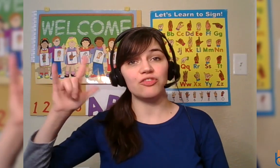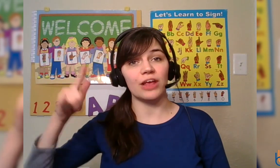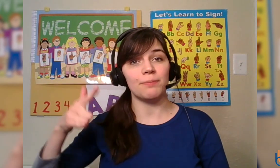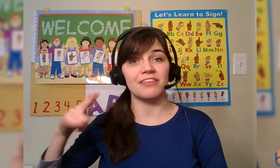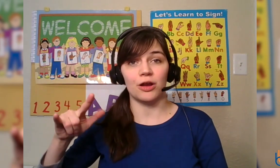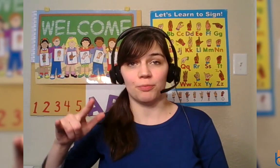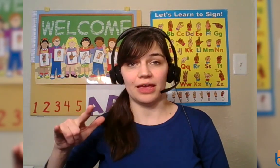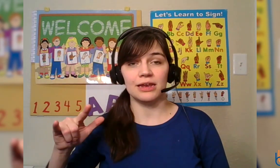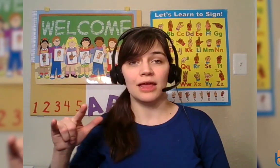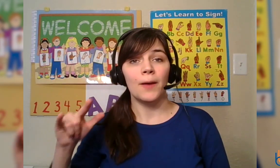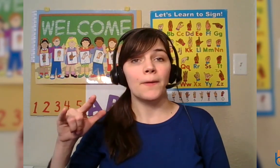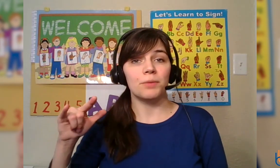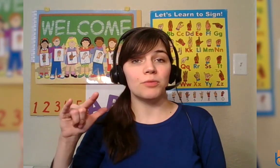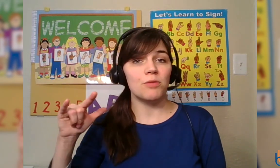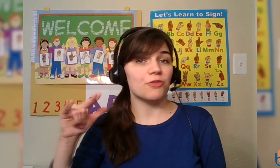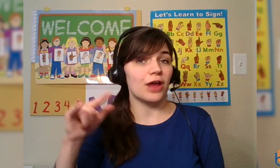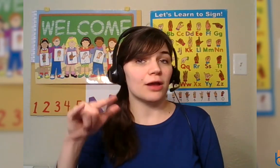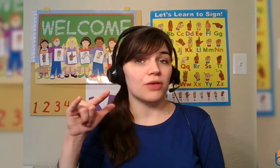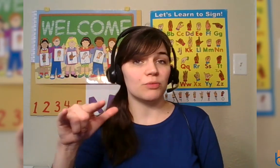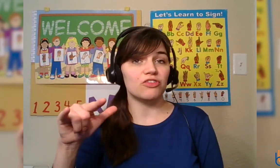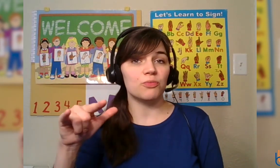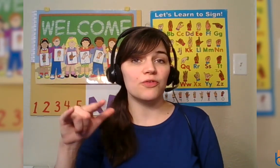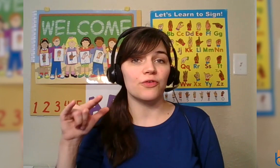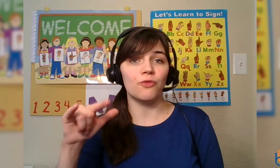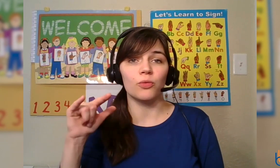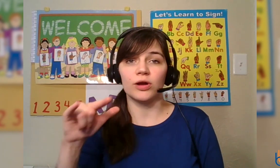shape as airplane, but remember for airplane we just move it forward a